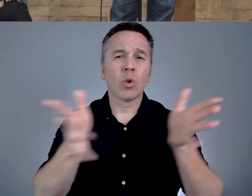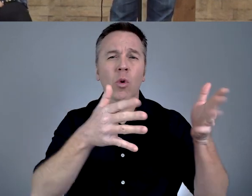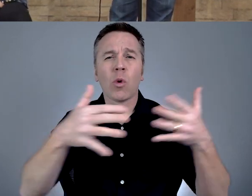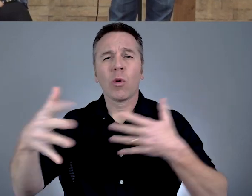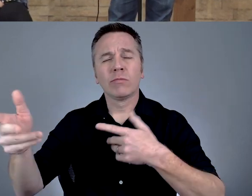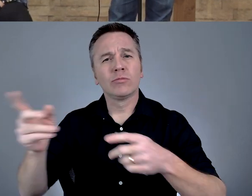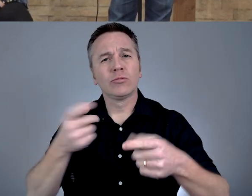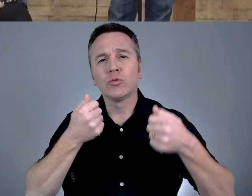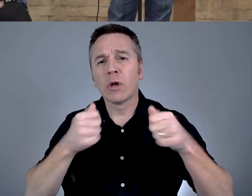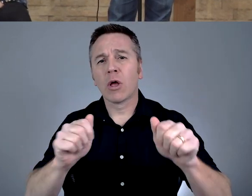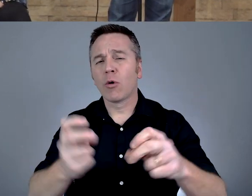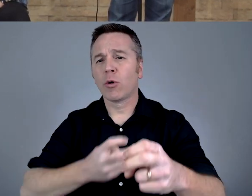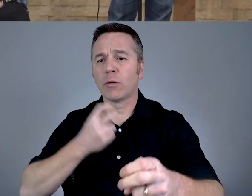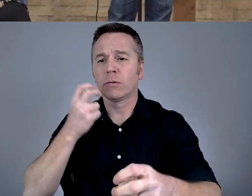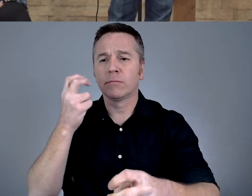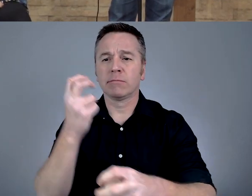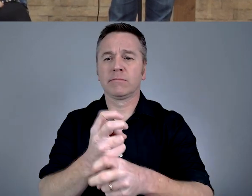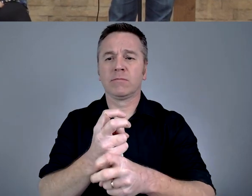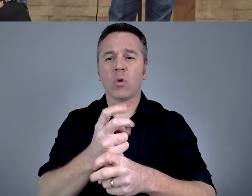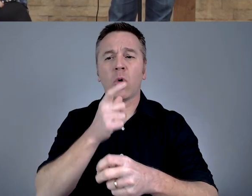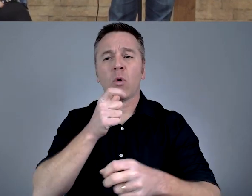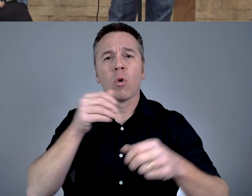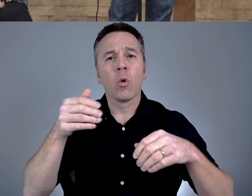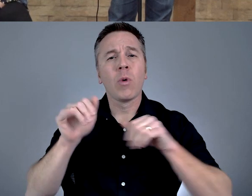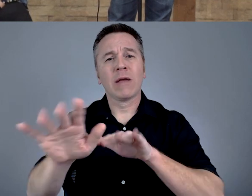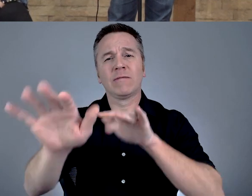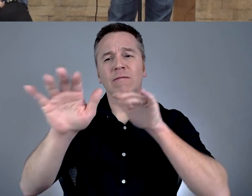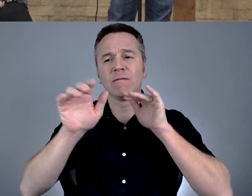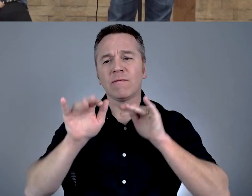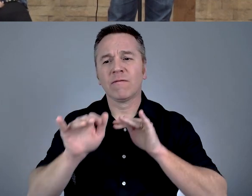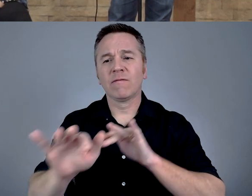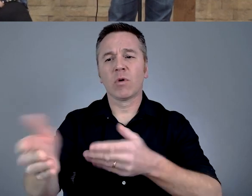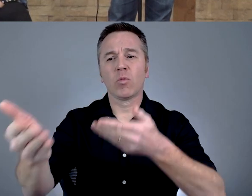Who sends the waves that bring us nigh